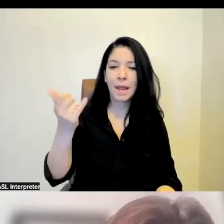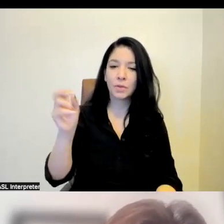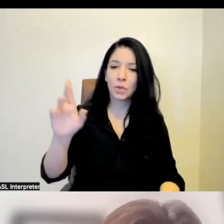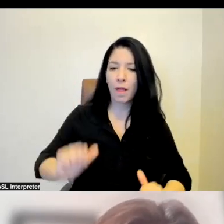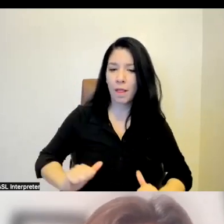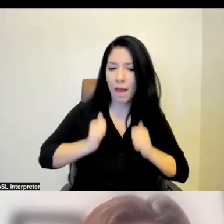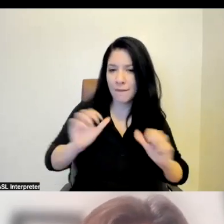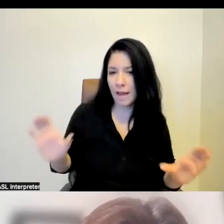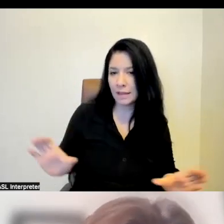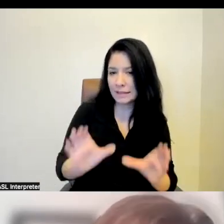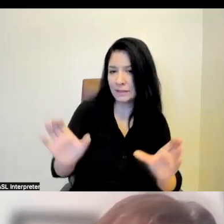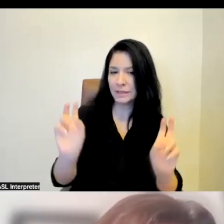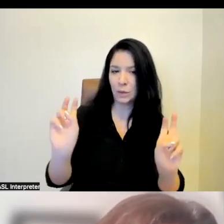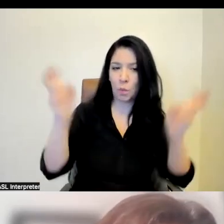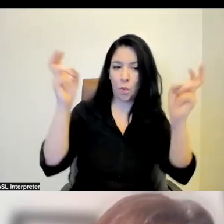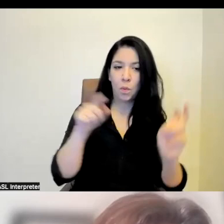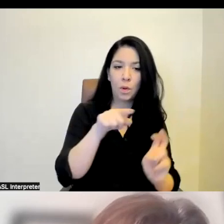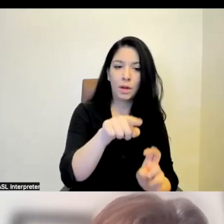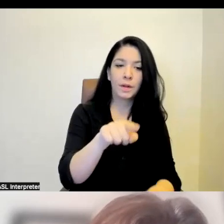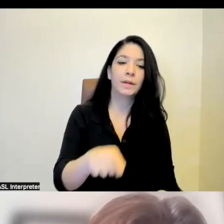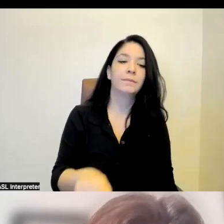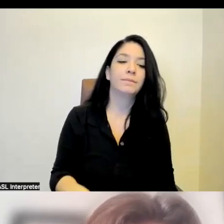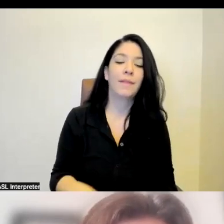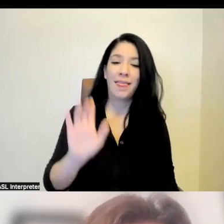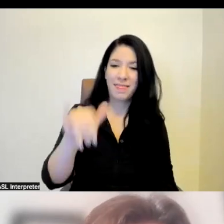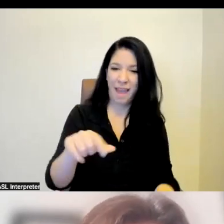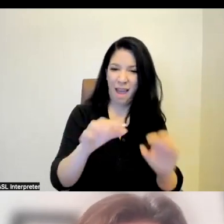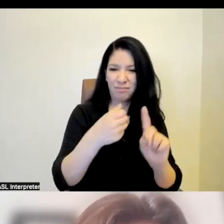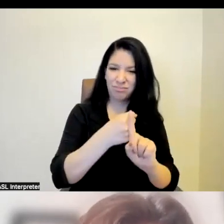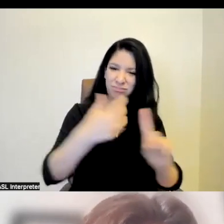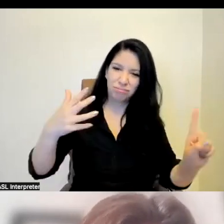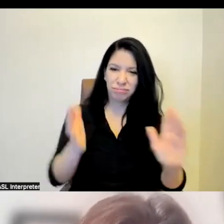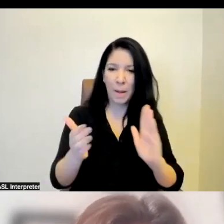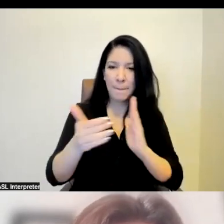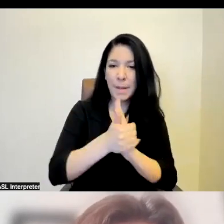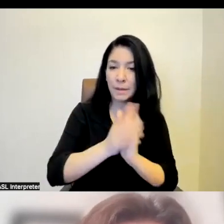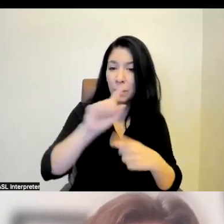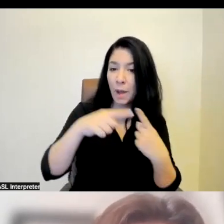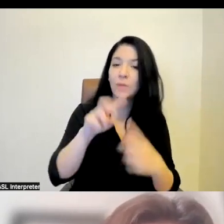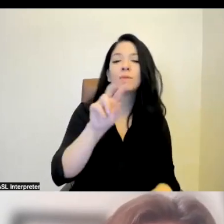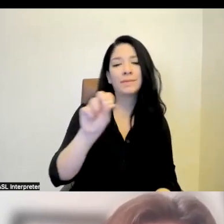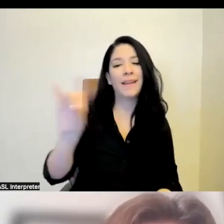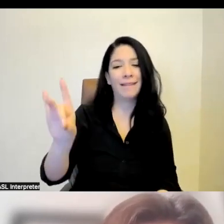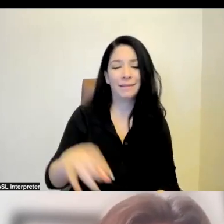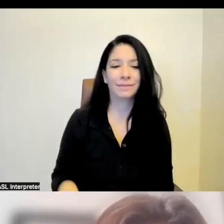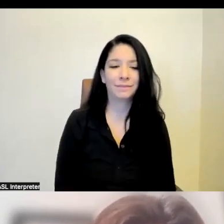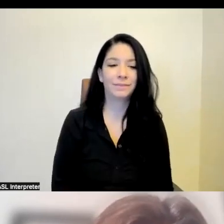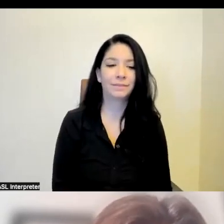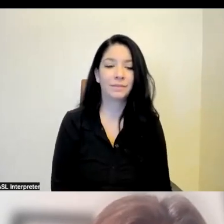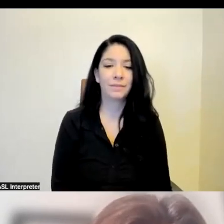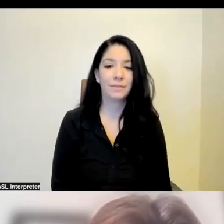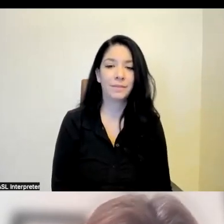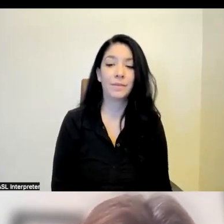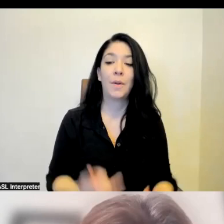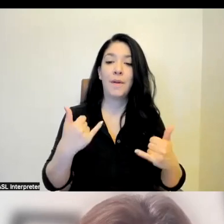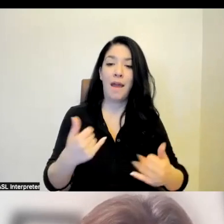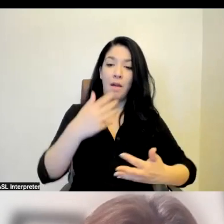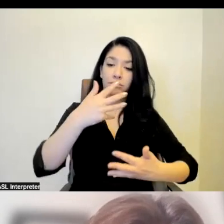disability was also amended and expanded in 2008. So there is a long list of functional major life